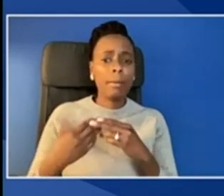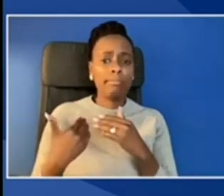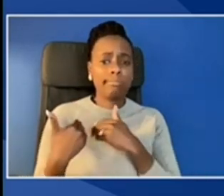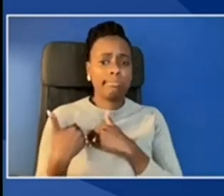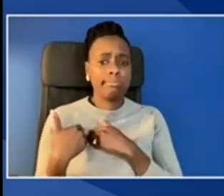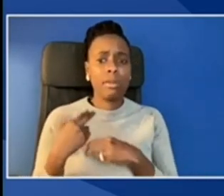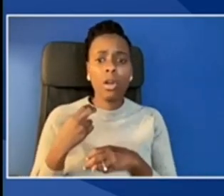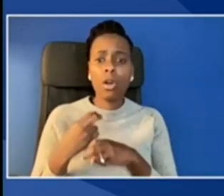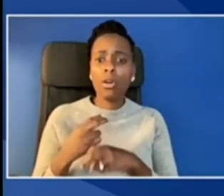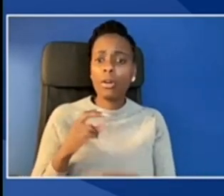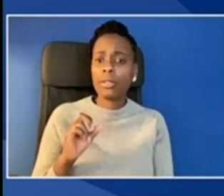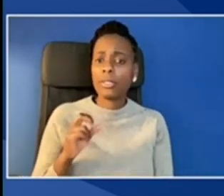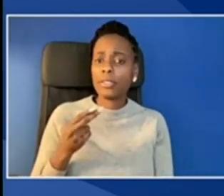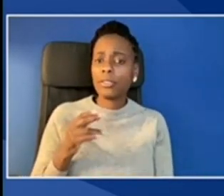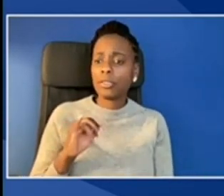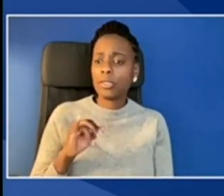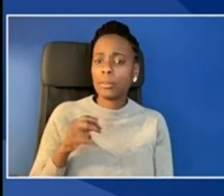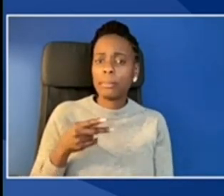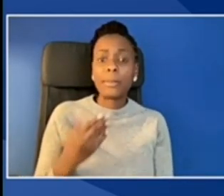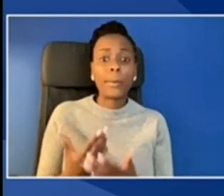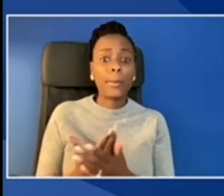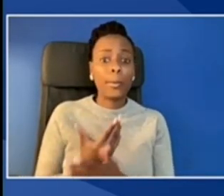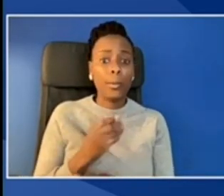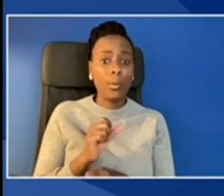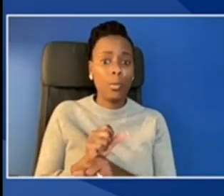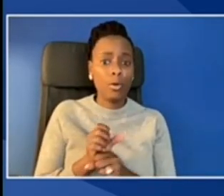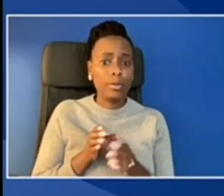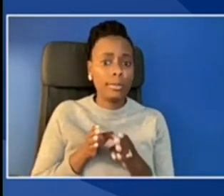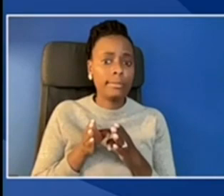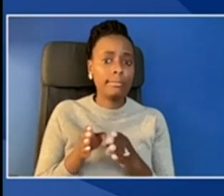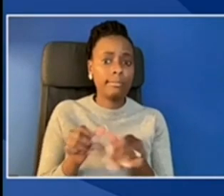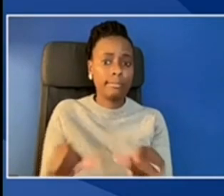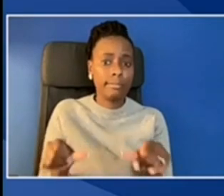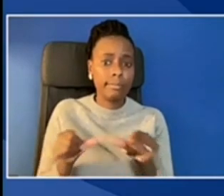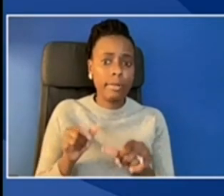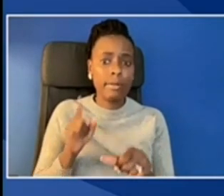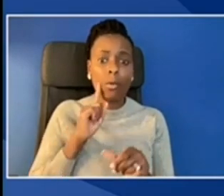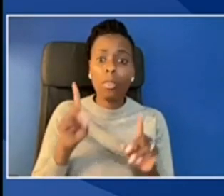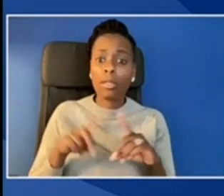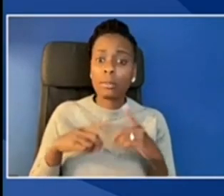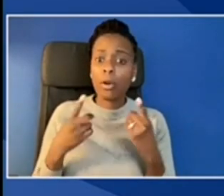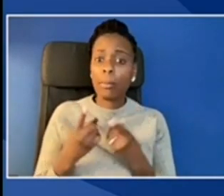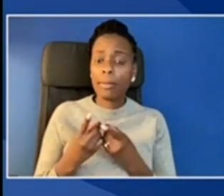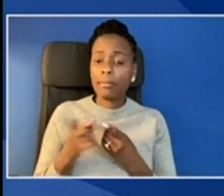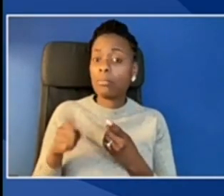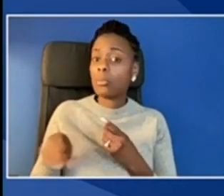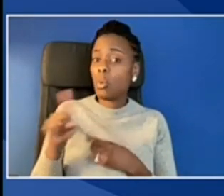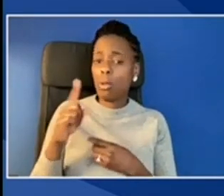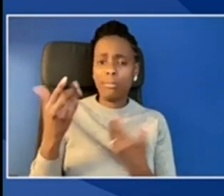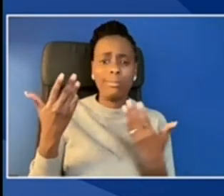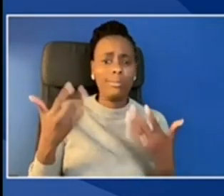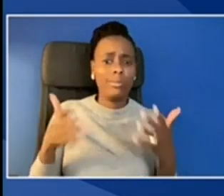a new workstream for the Department. And so, as you're aware, the Department